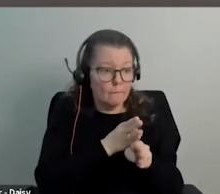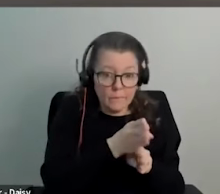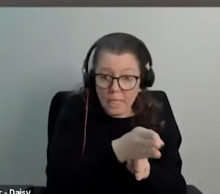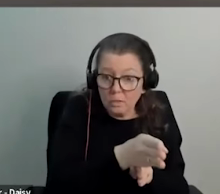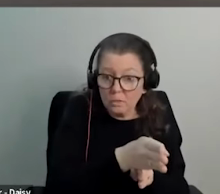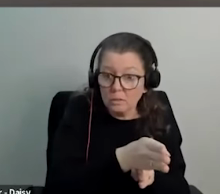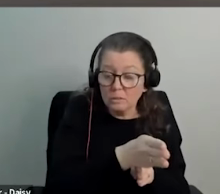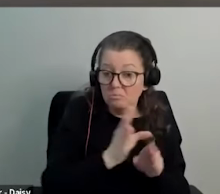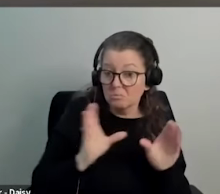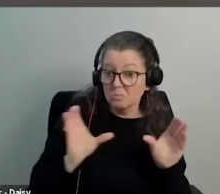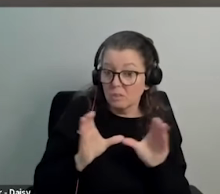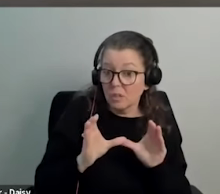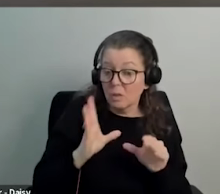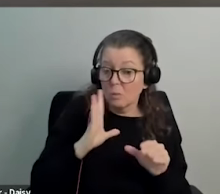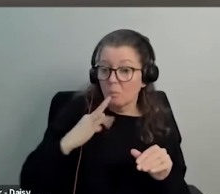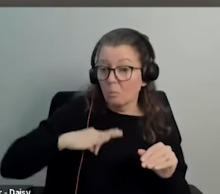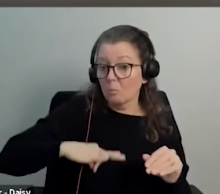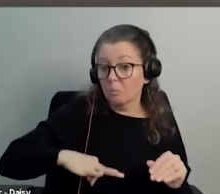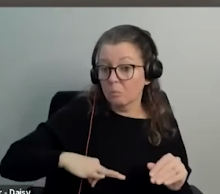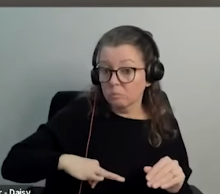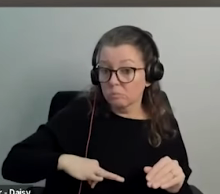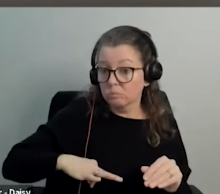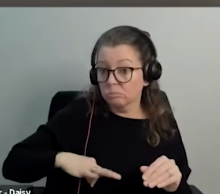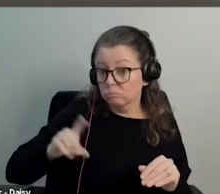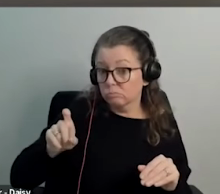They were more curious from a hiring perspective.